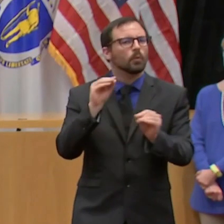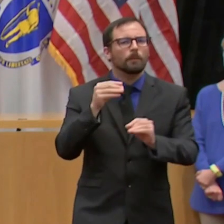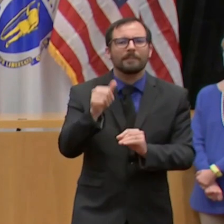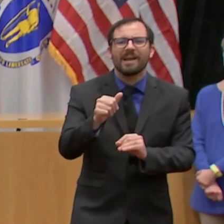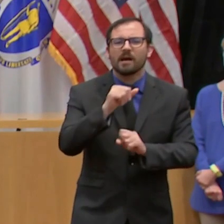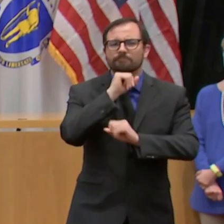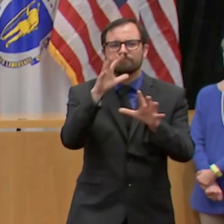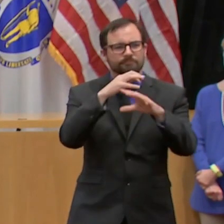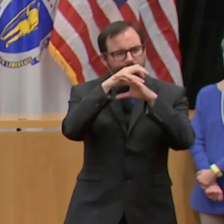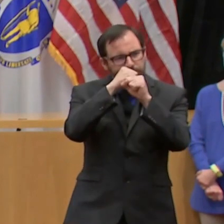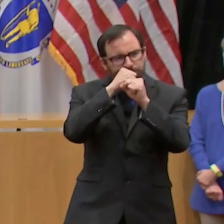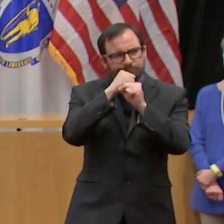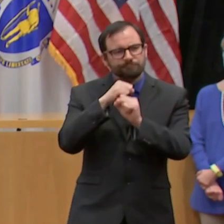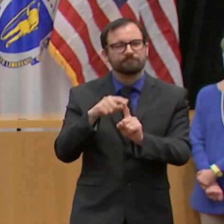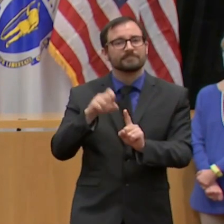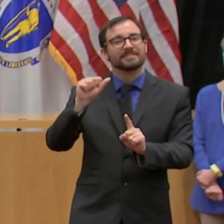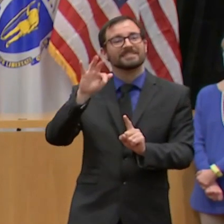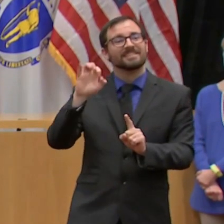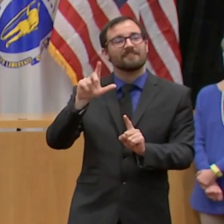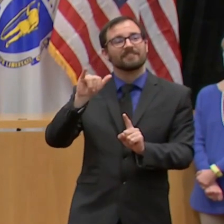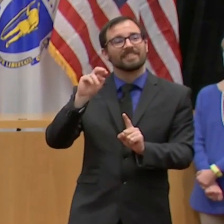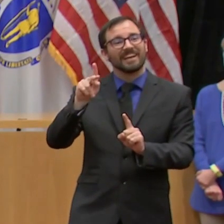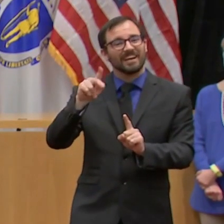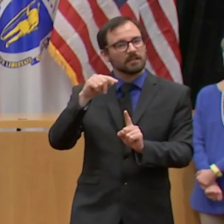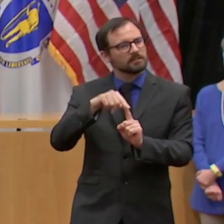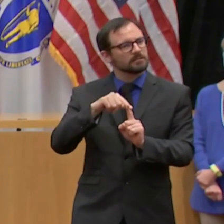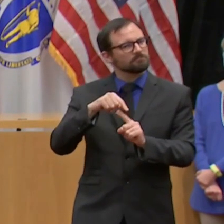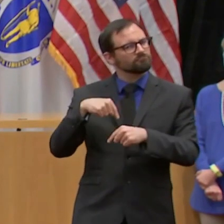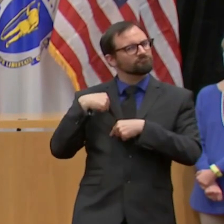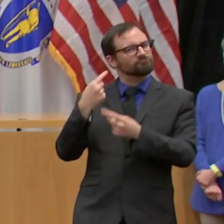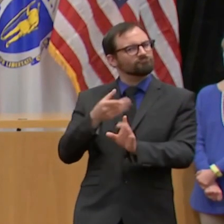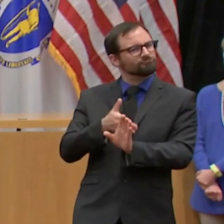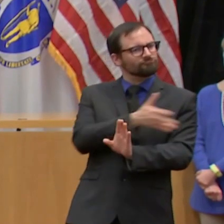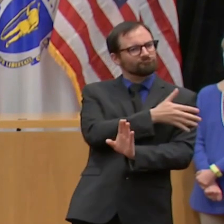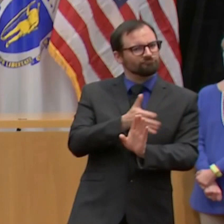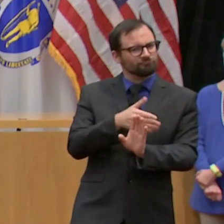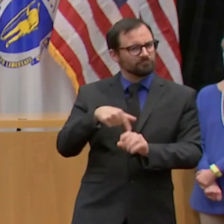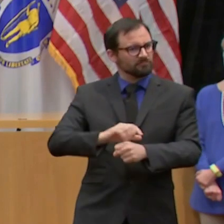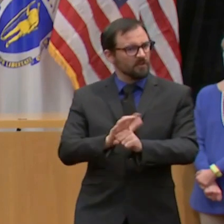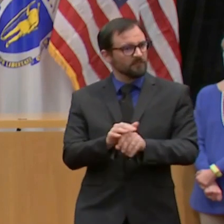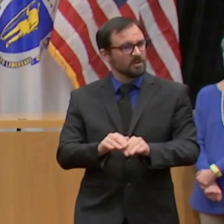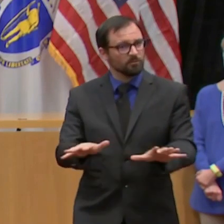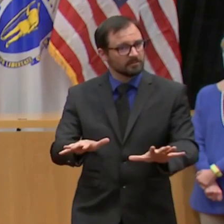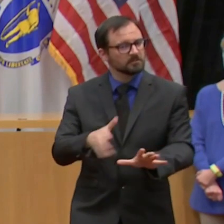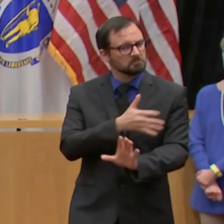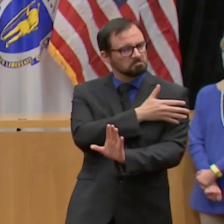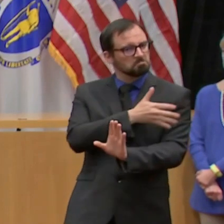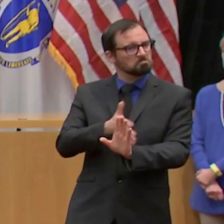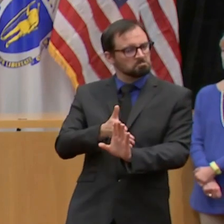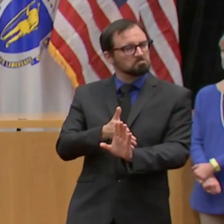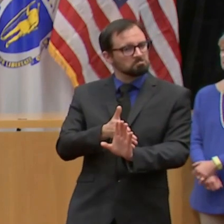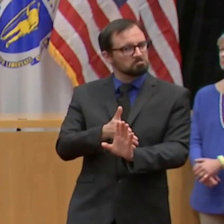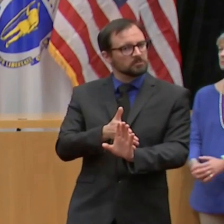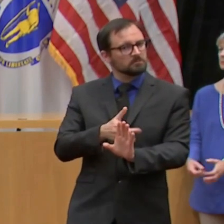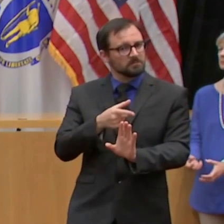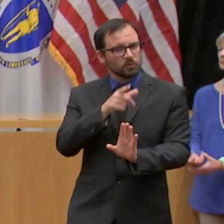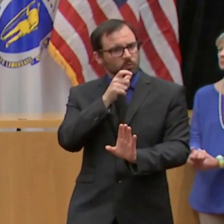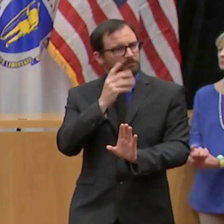VIOLENCE HOTLINE. PRIOR TO THE COVID-19 OUTBREAK, SAFELINK FUNCTIONED AS A HOTLINE TO PROTECT AND CONNECT